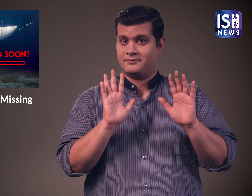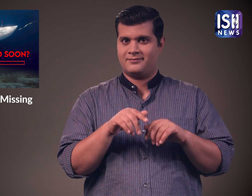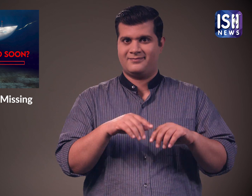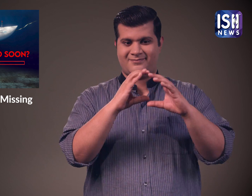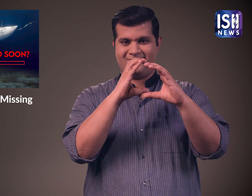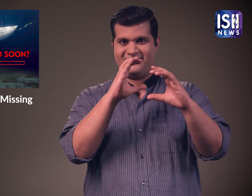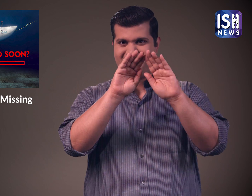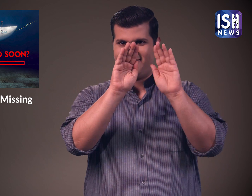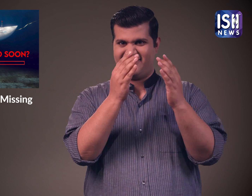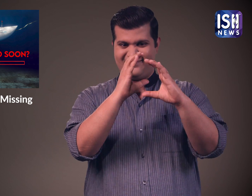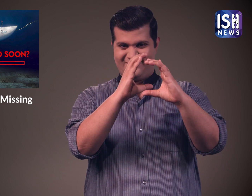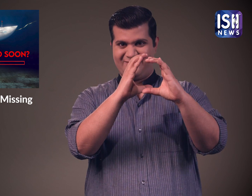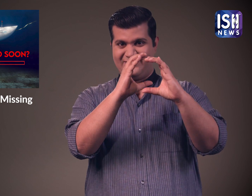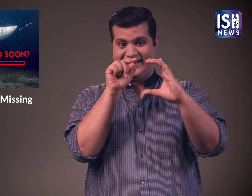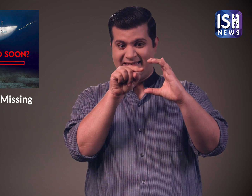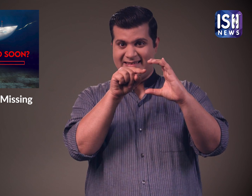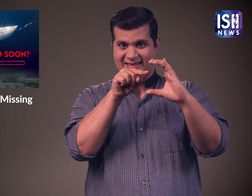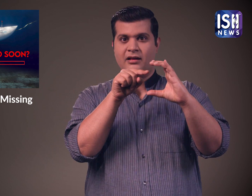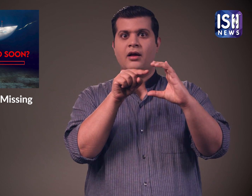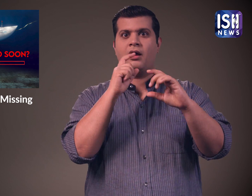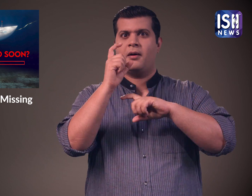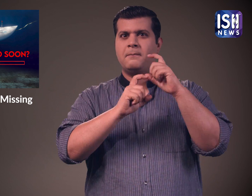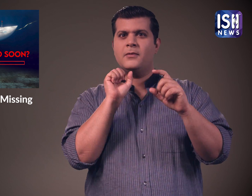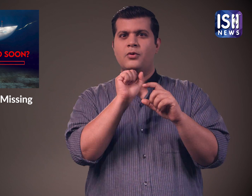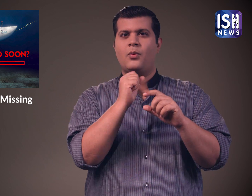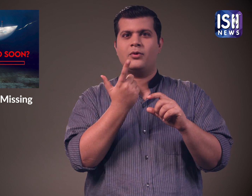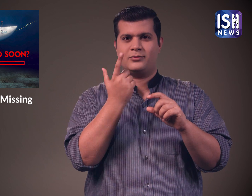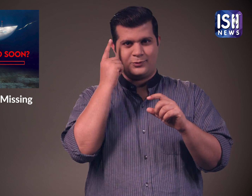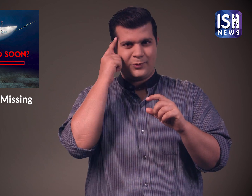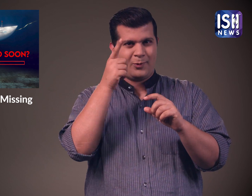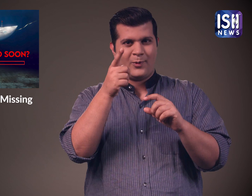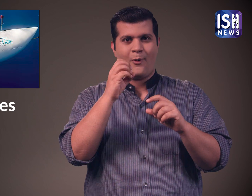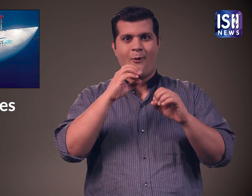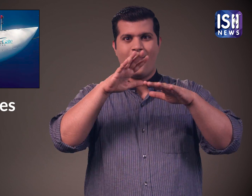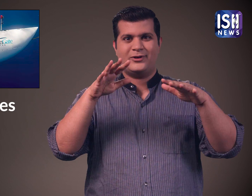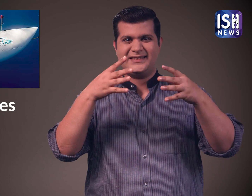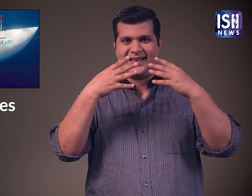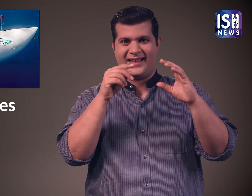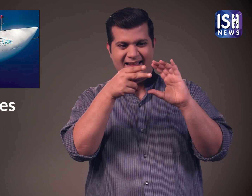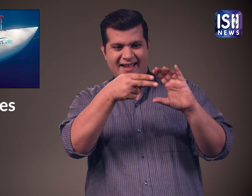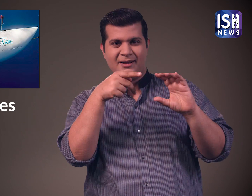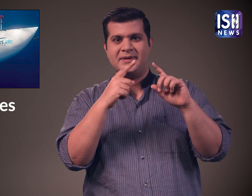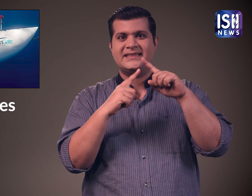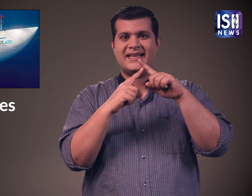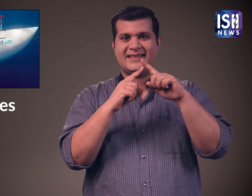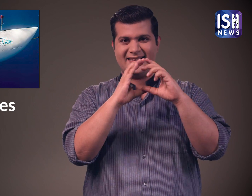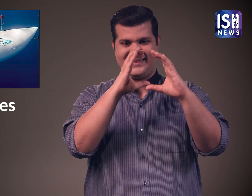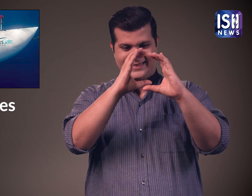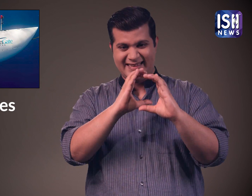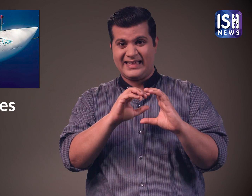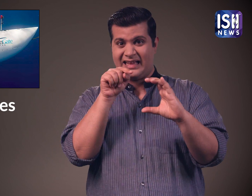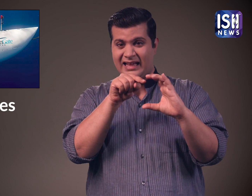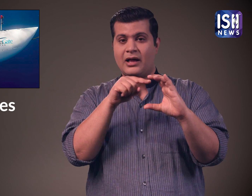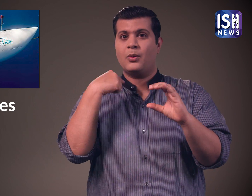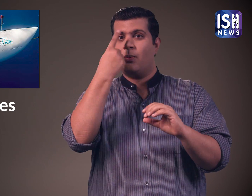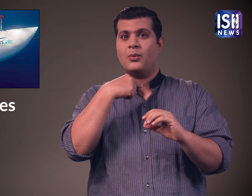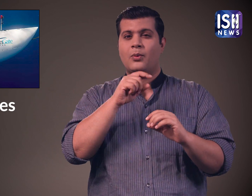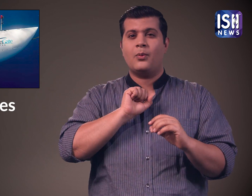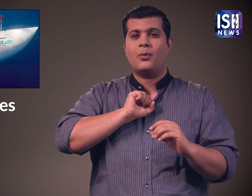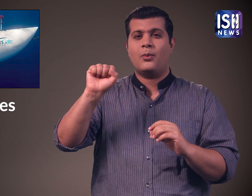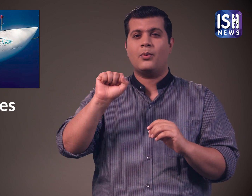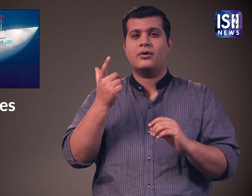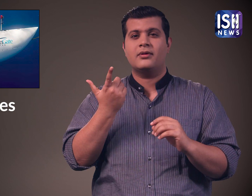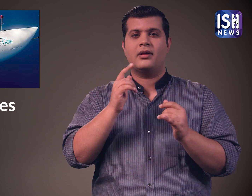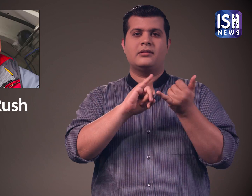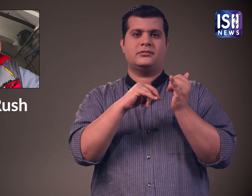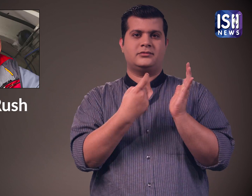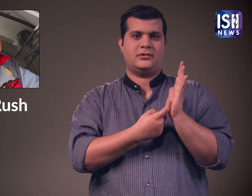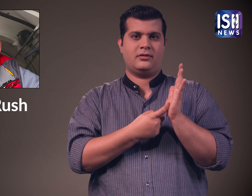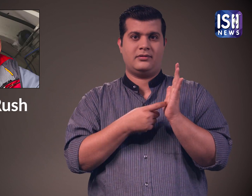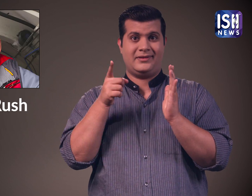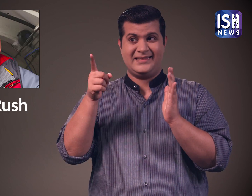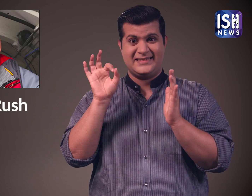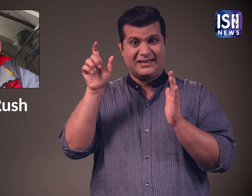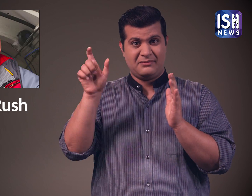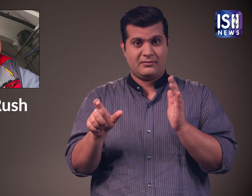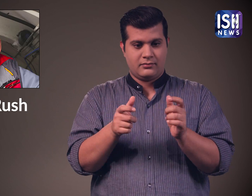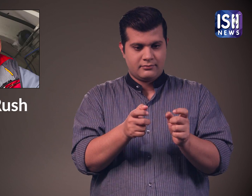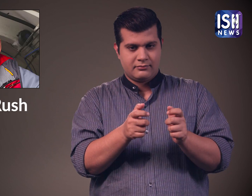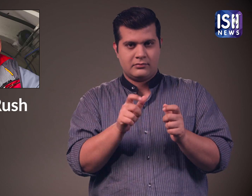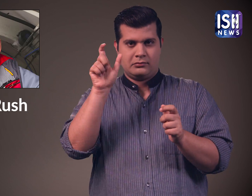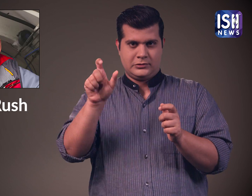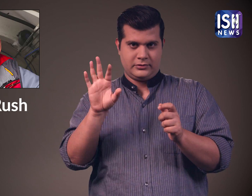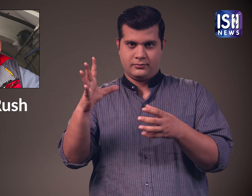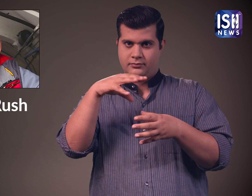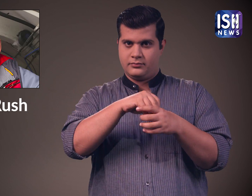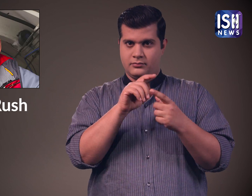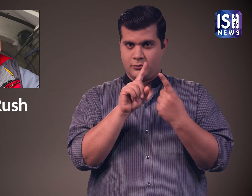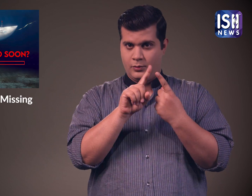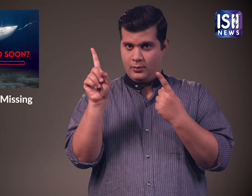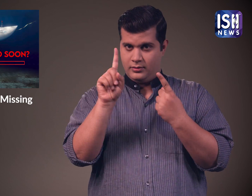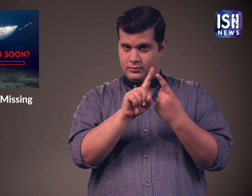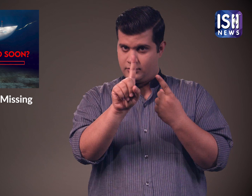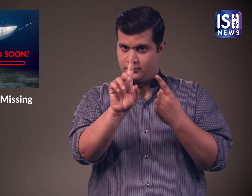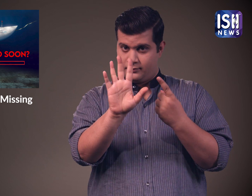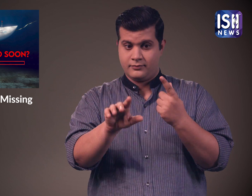The submersible is manned by Stockton Rush, Ocean Gates CEO.